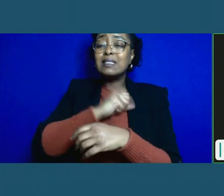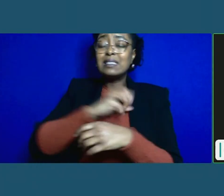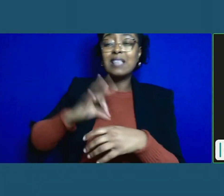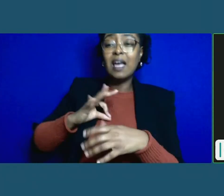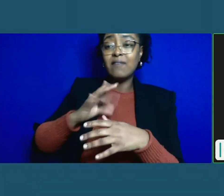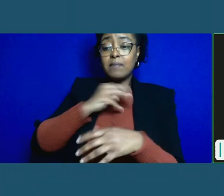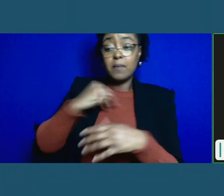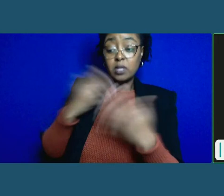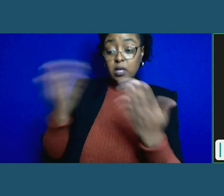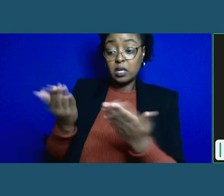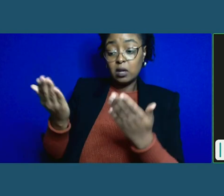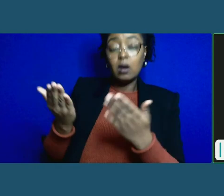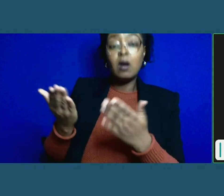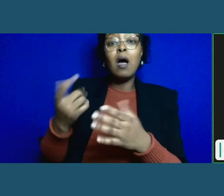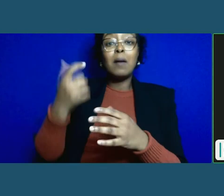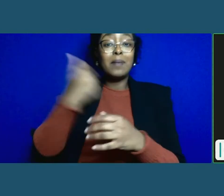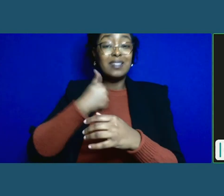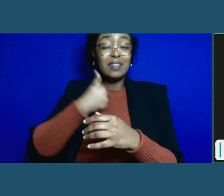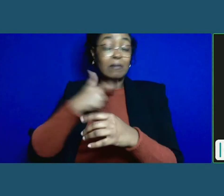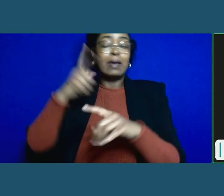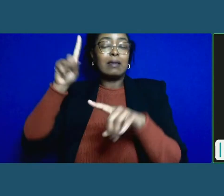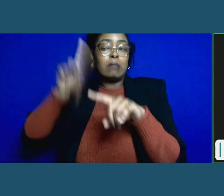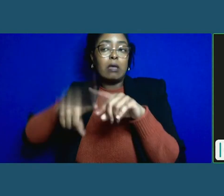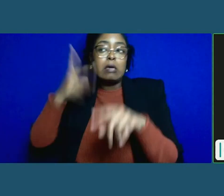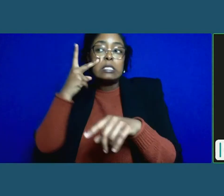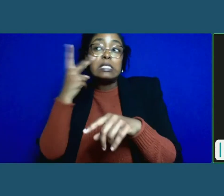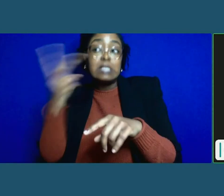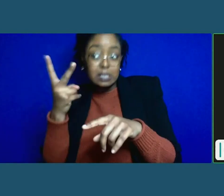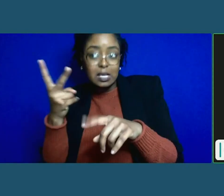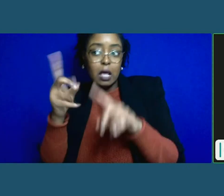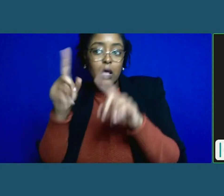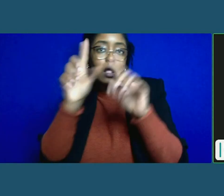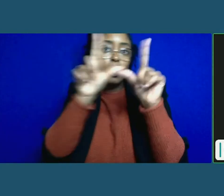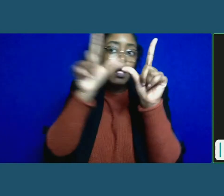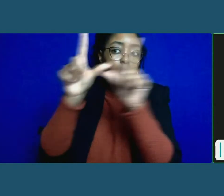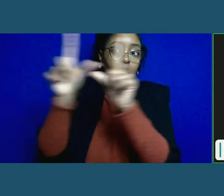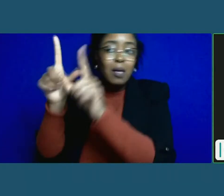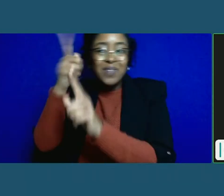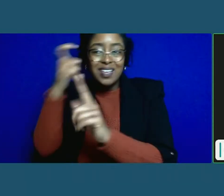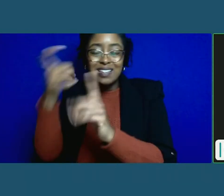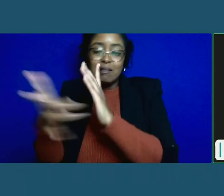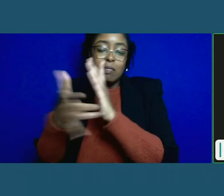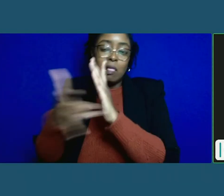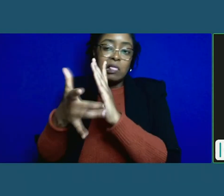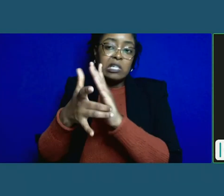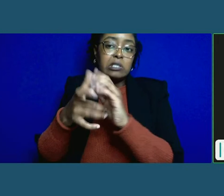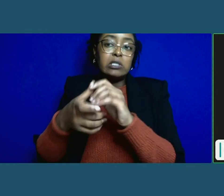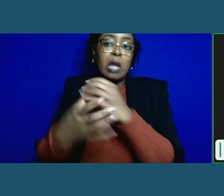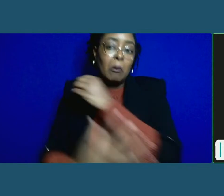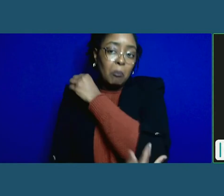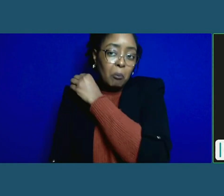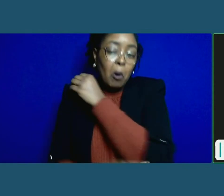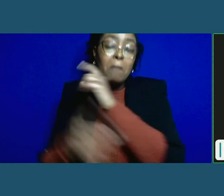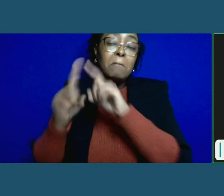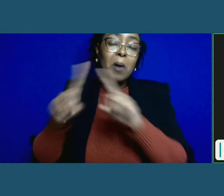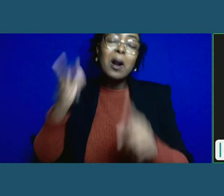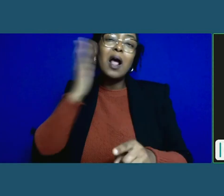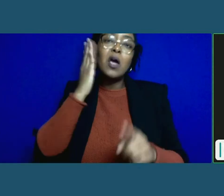to acknowledge Mr Johnson. I have a number of staff members here. Unfortunately I can't see them because I'm not check that